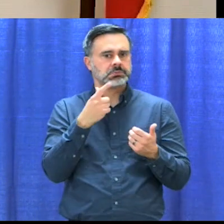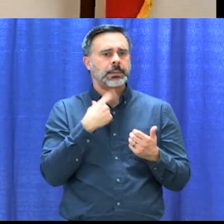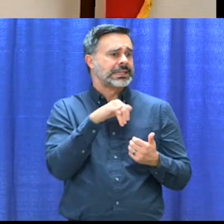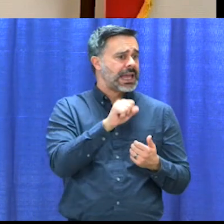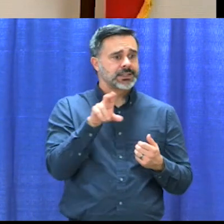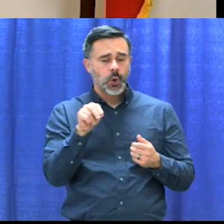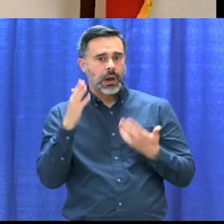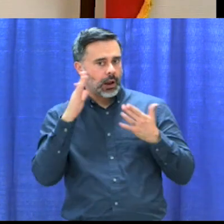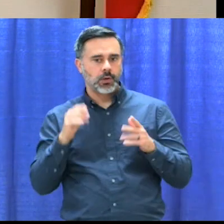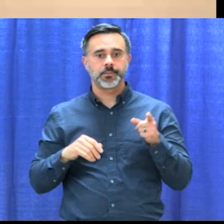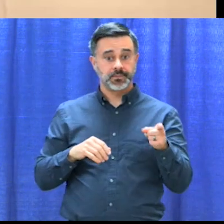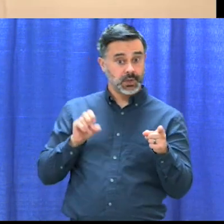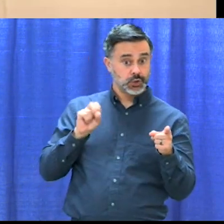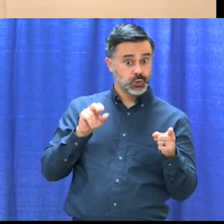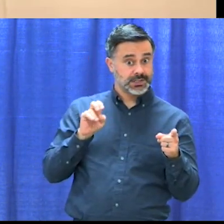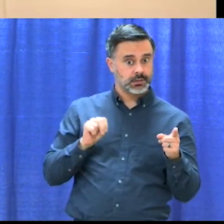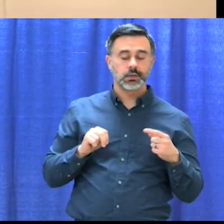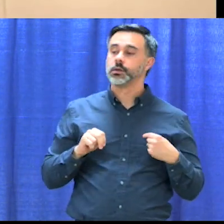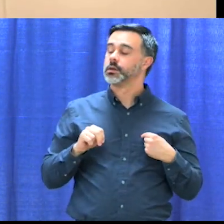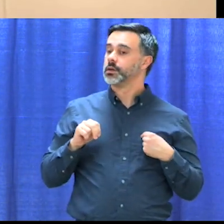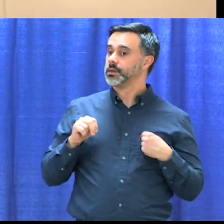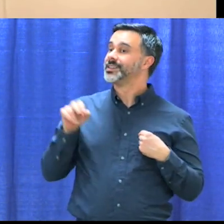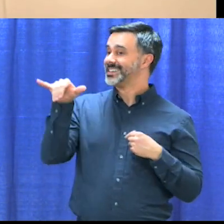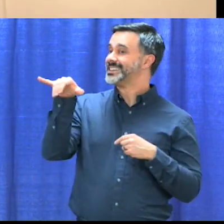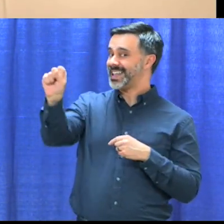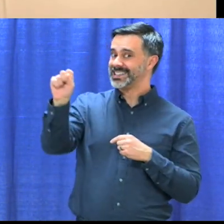[Santana speaking] I would love to go back and say yes to that but of course I'll need